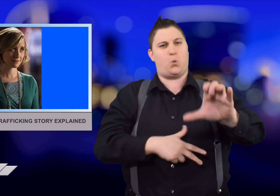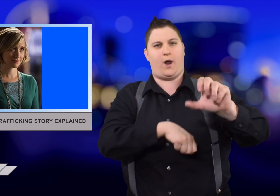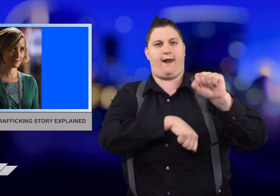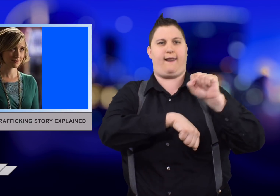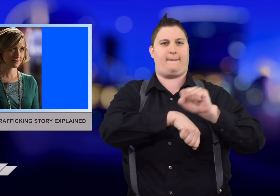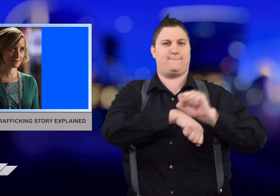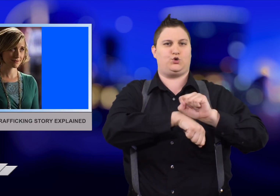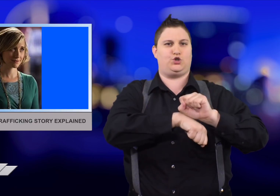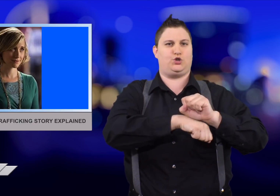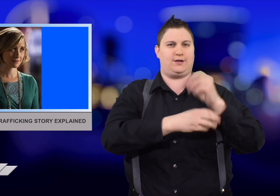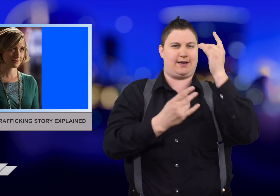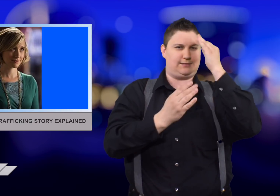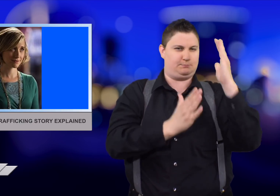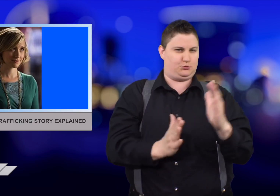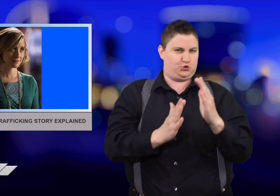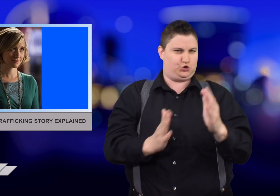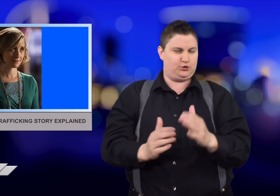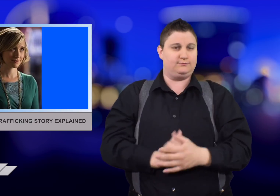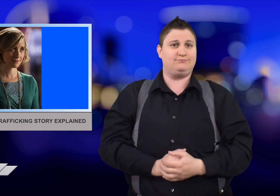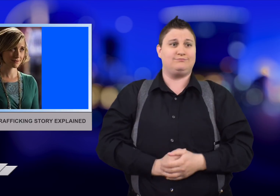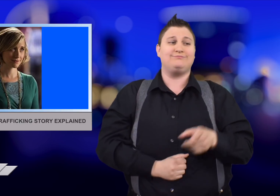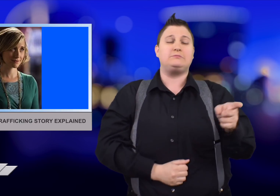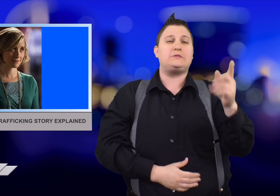forced labor conspiracy.